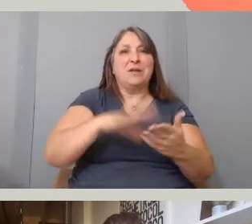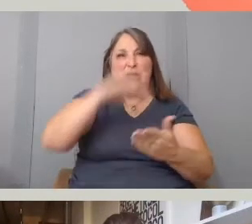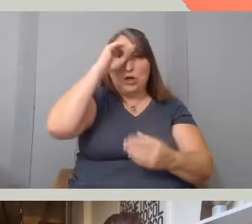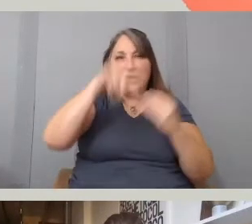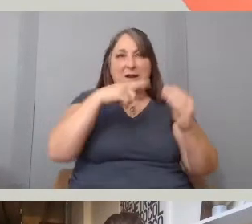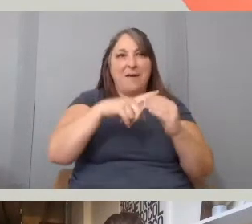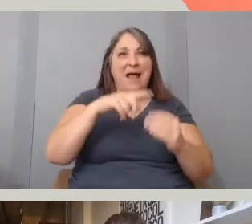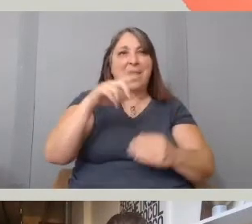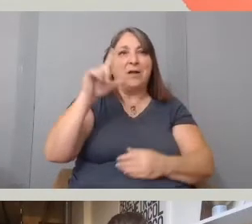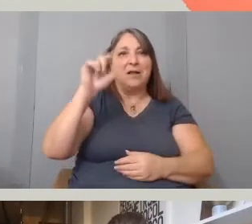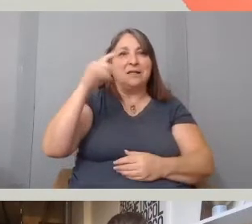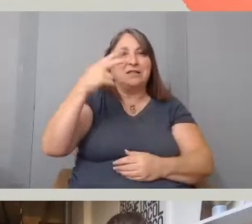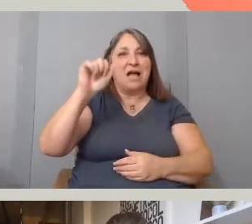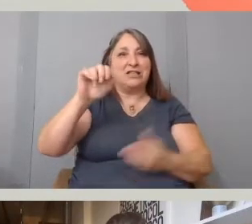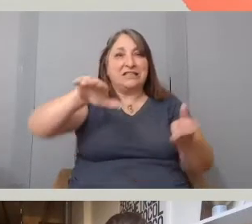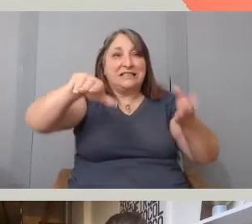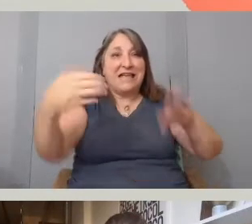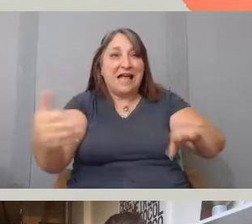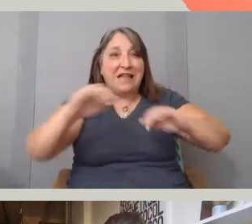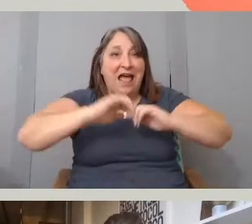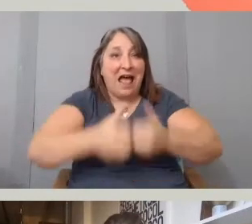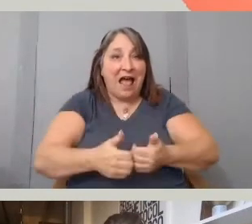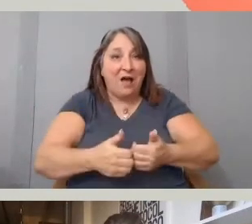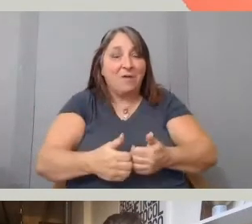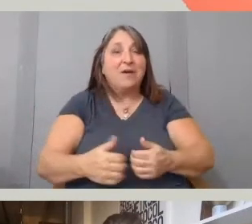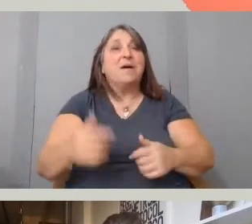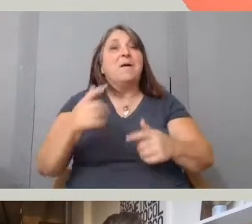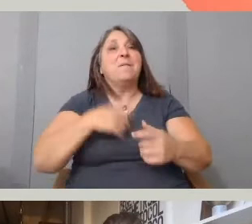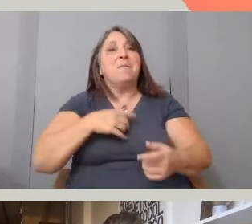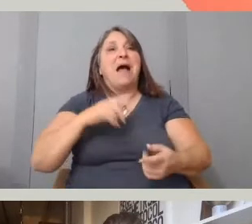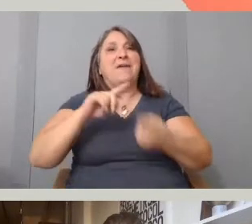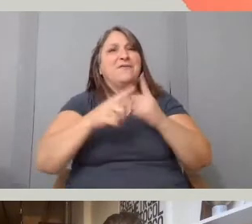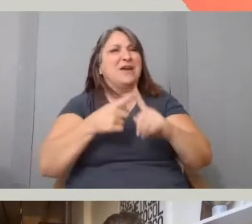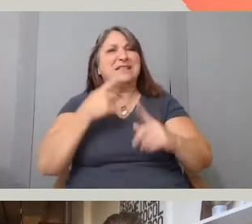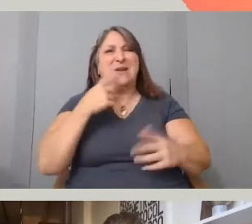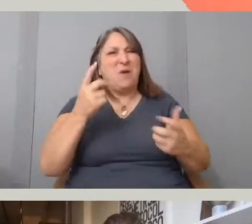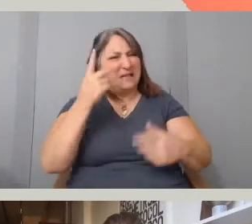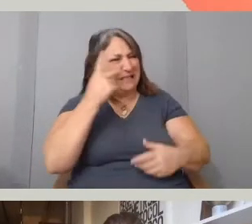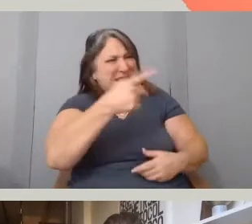she, my friend shared that, she wanted to finally see these women. She wanted to see who they are now.